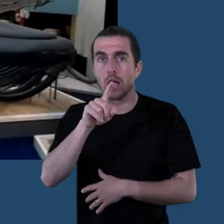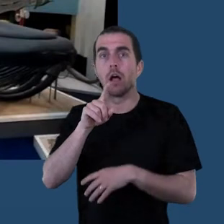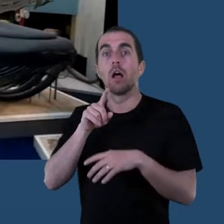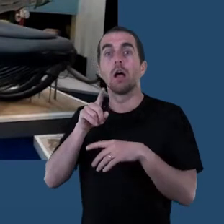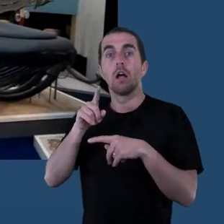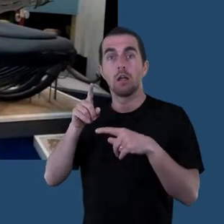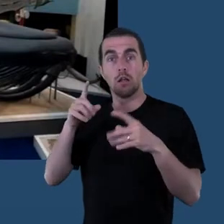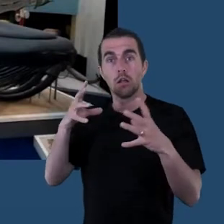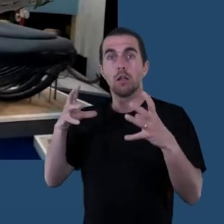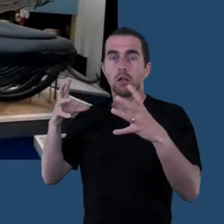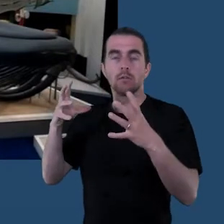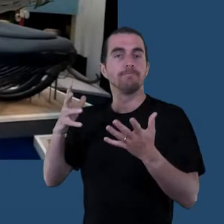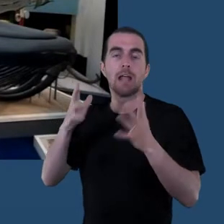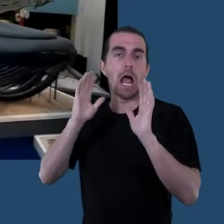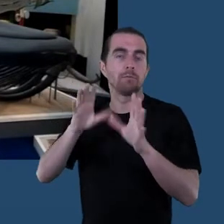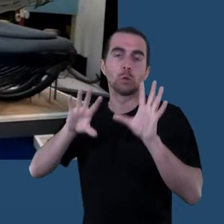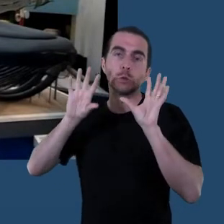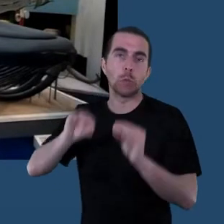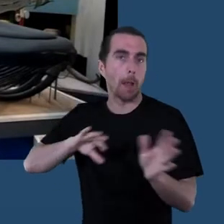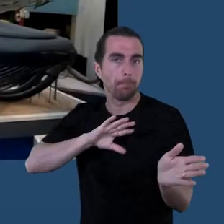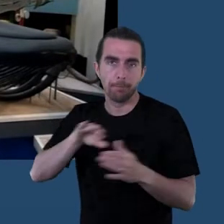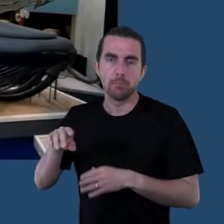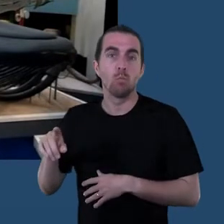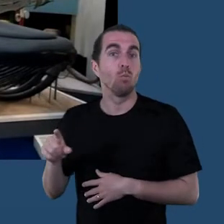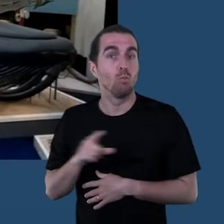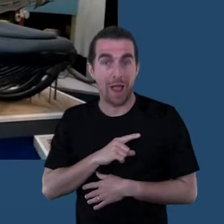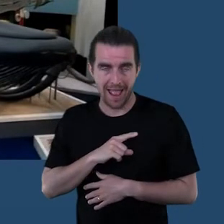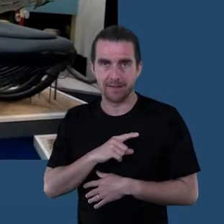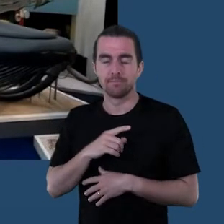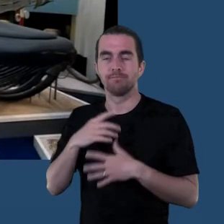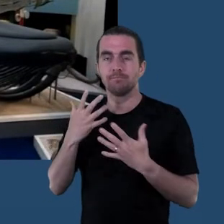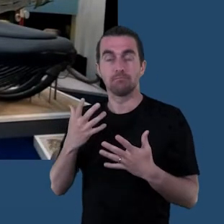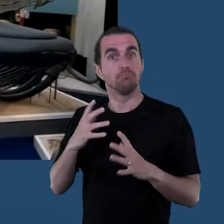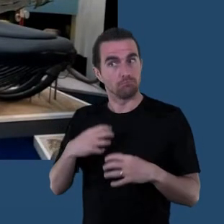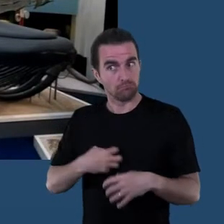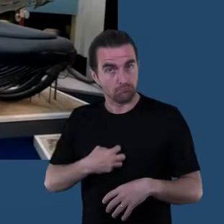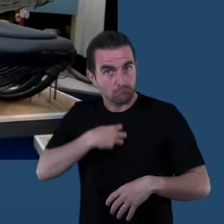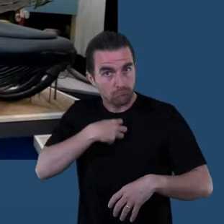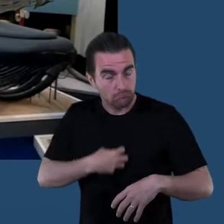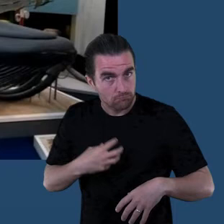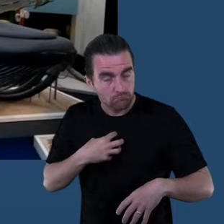this model was actually suspended as it was being painted. And one of the things that they reported was